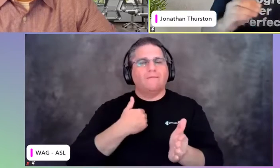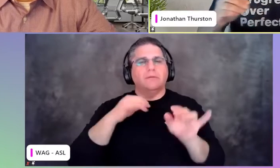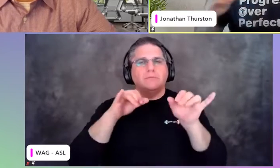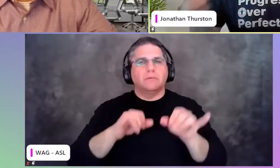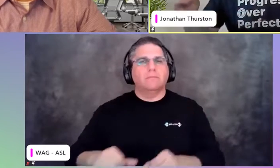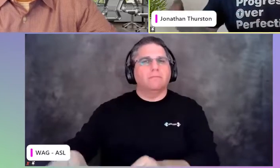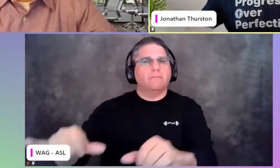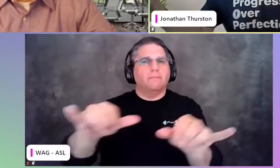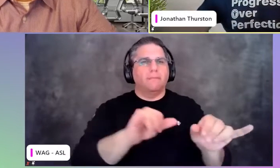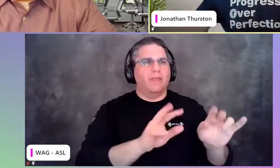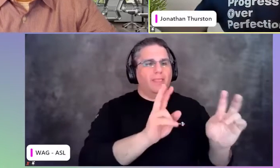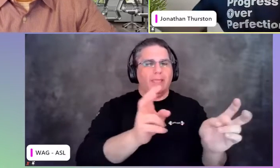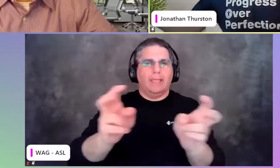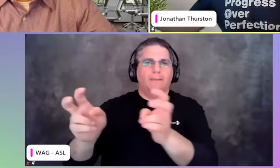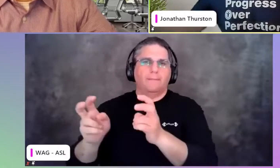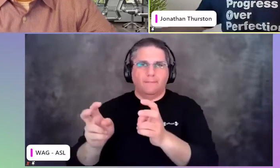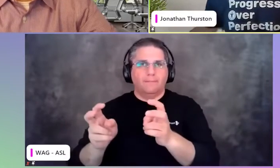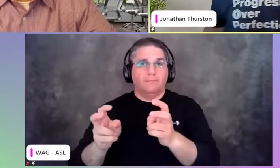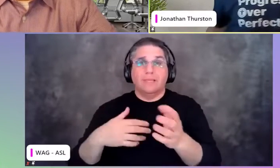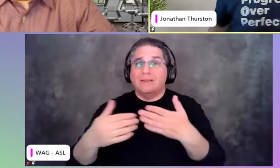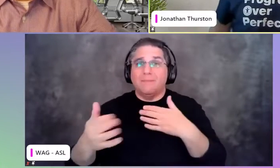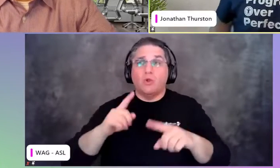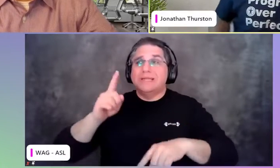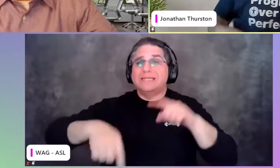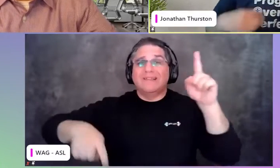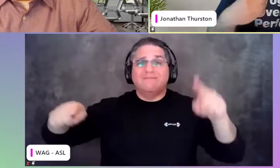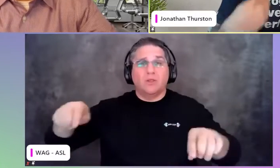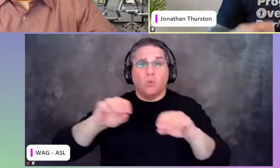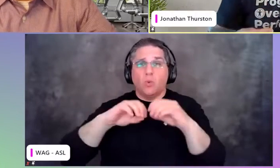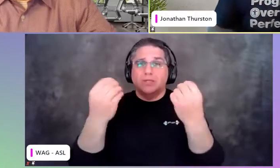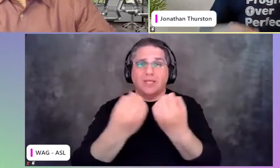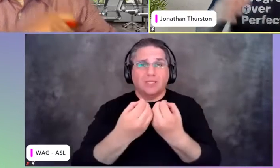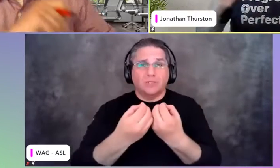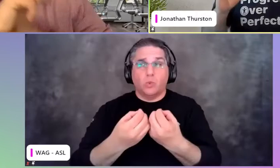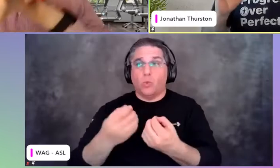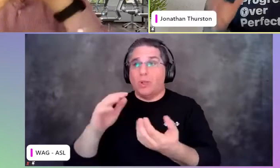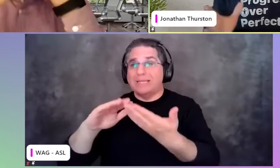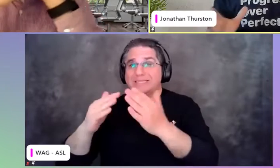extremely important, right? And was interesting too is that often you see there certain are these themes that